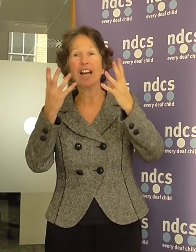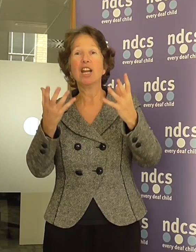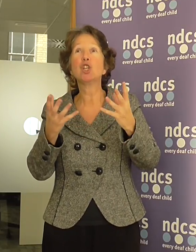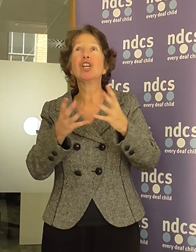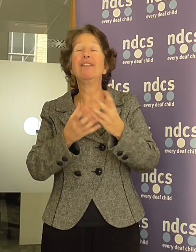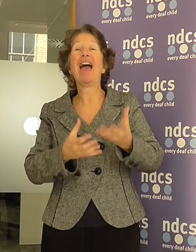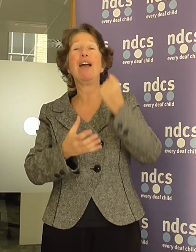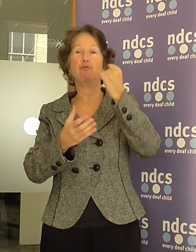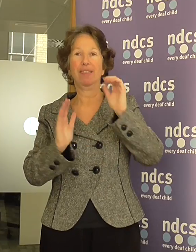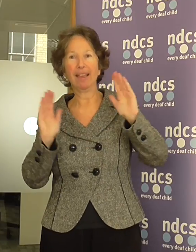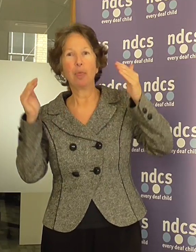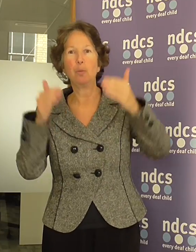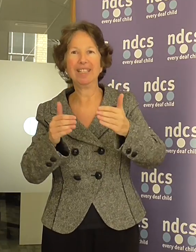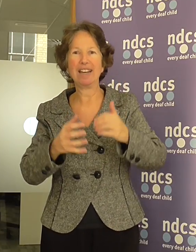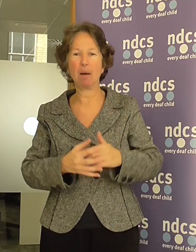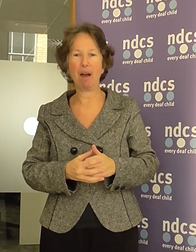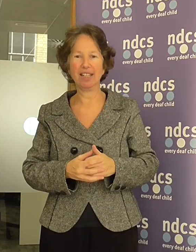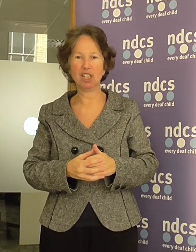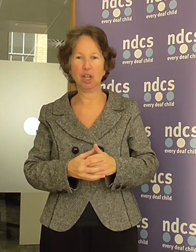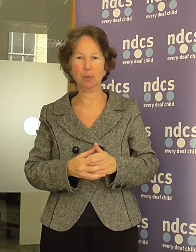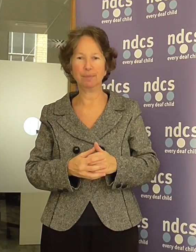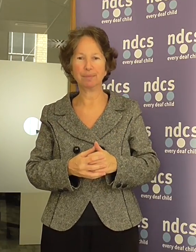we can achieve everything that we set our minds to.